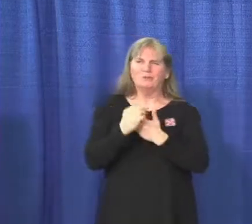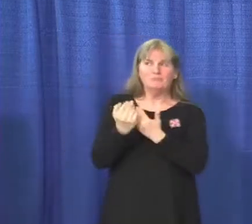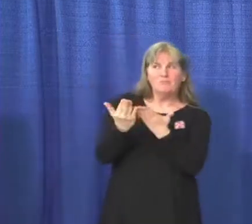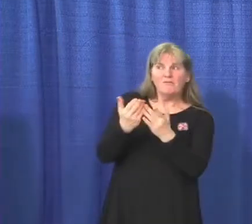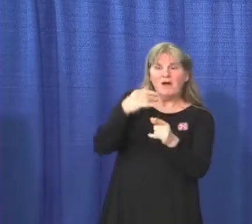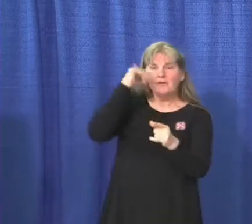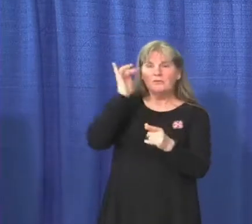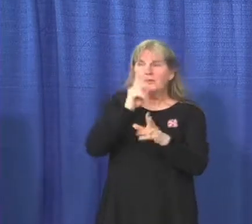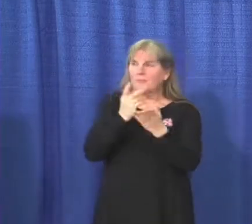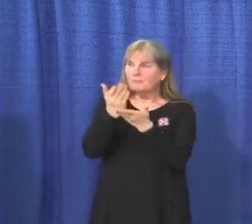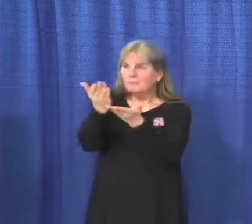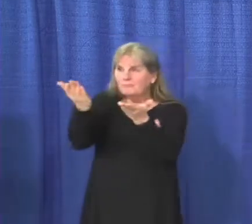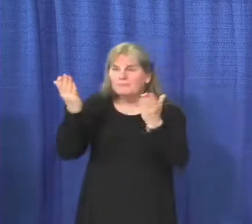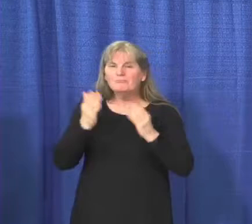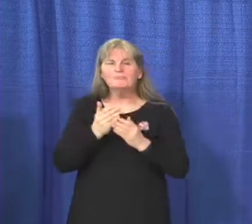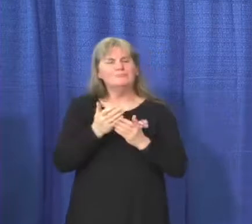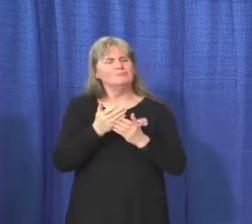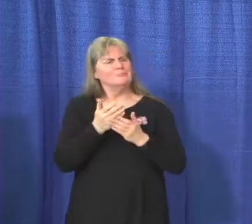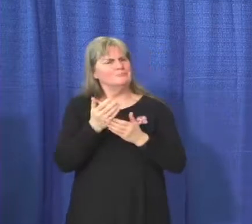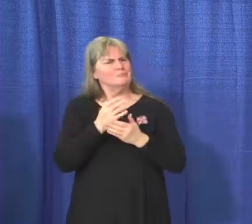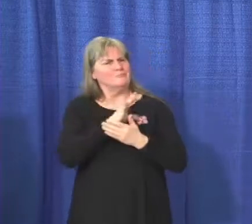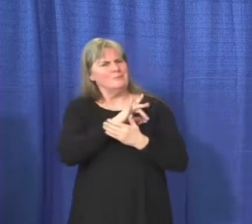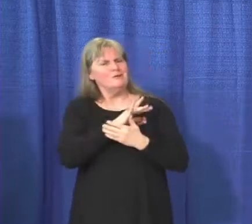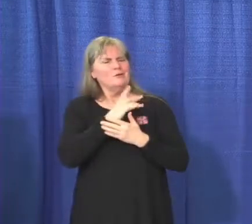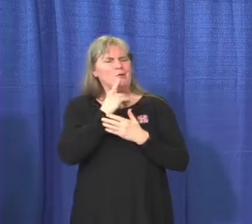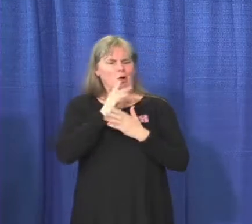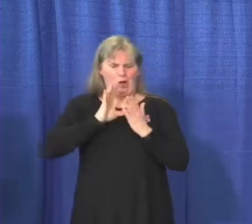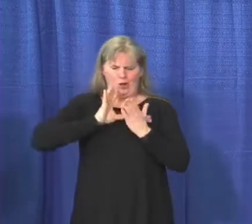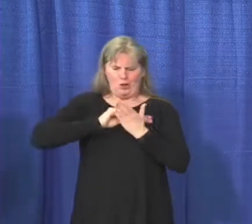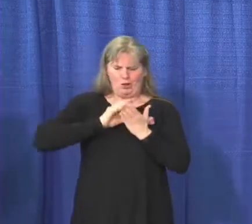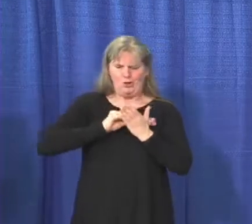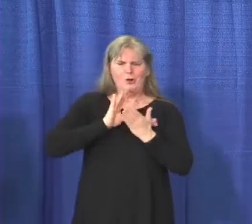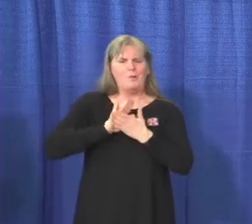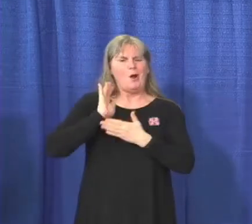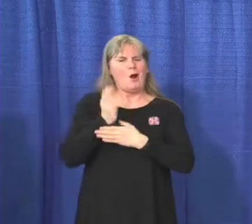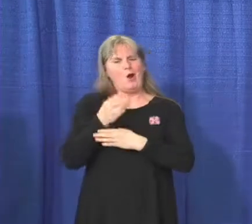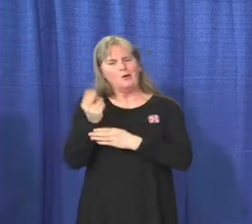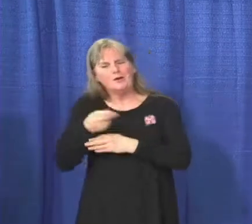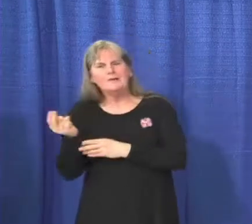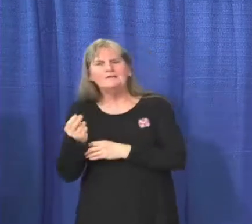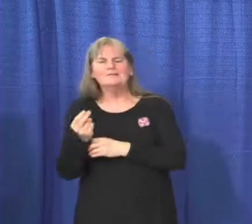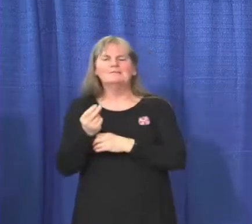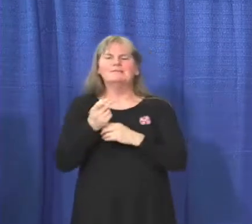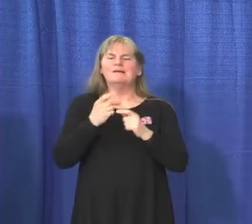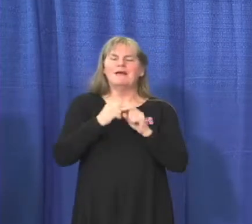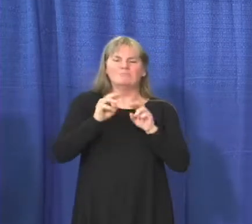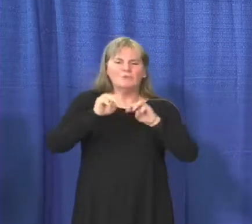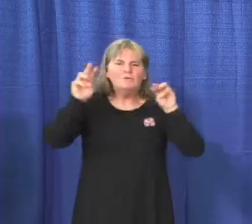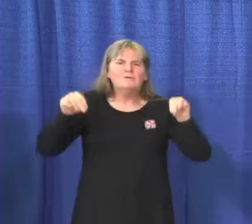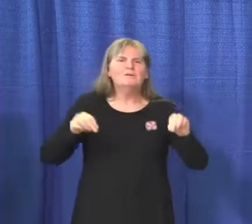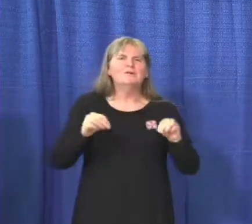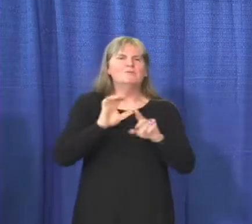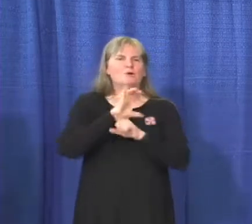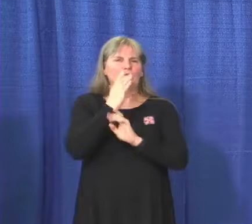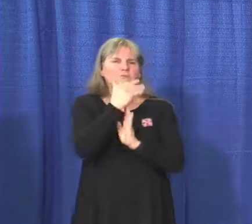learn more about our territories history and explore the museums, cultural centres and historical sites.